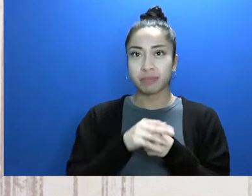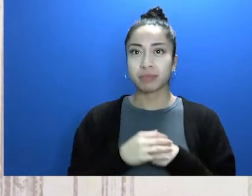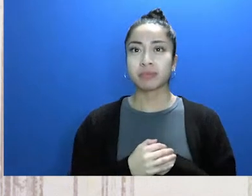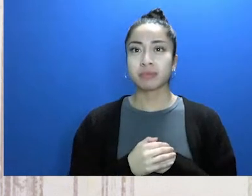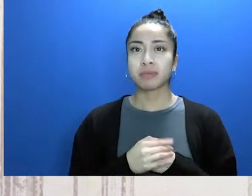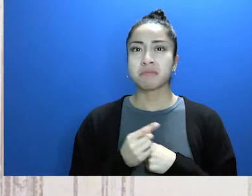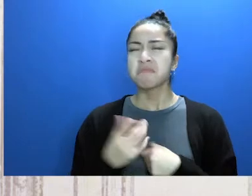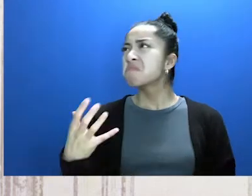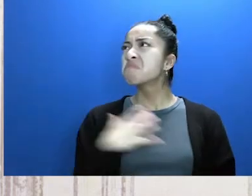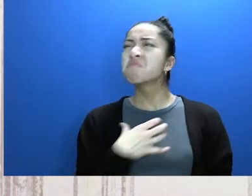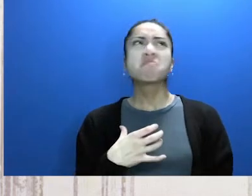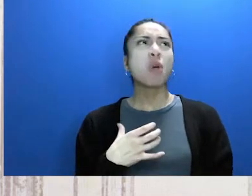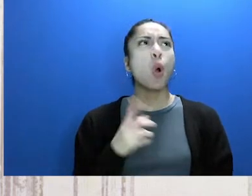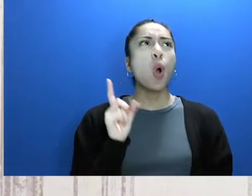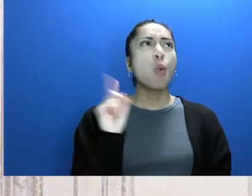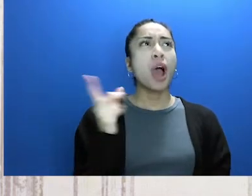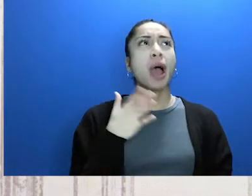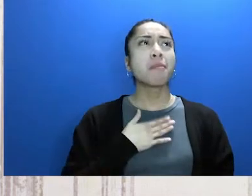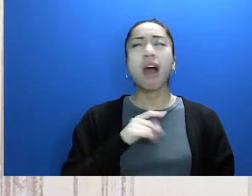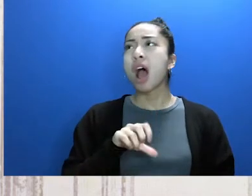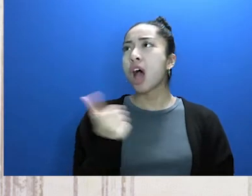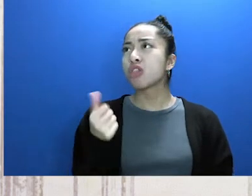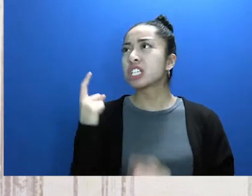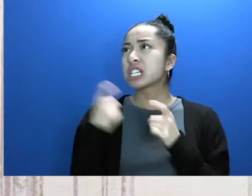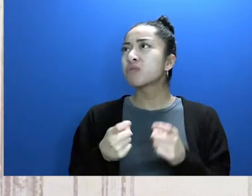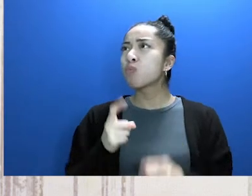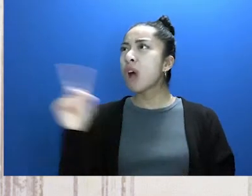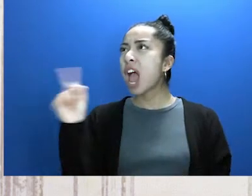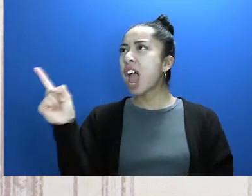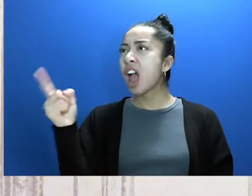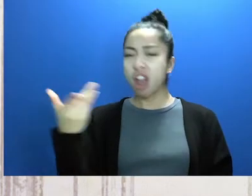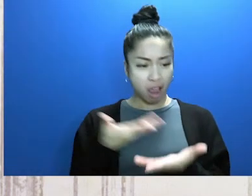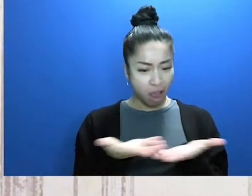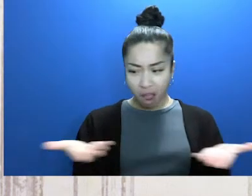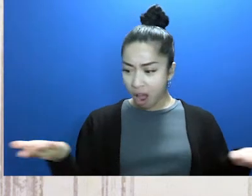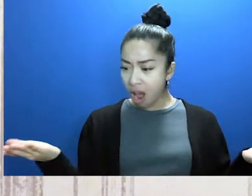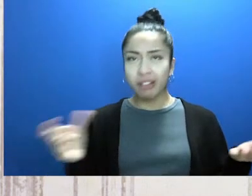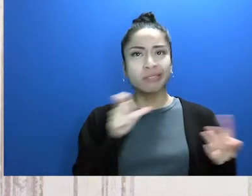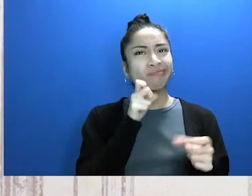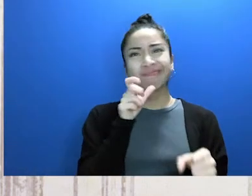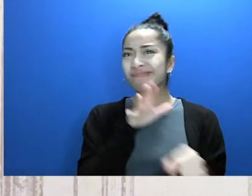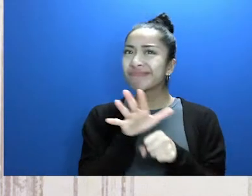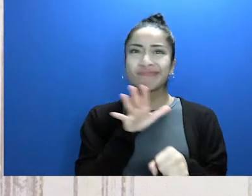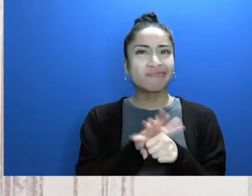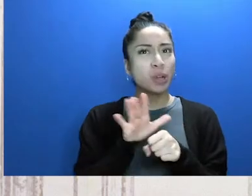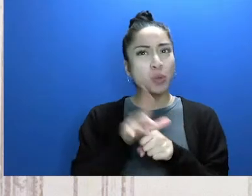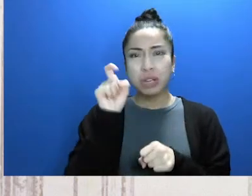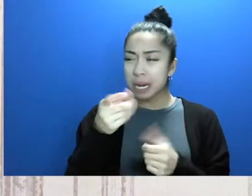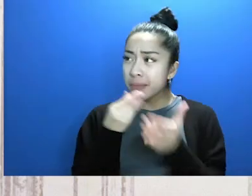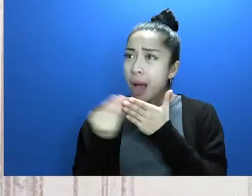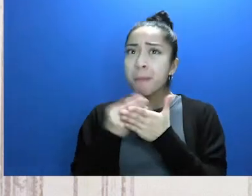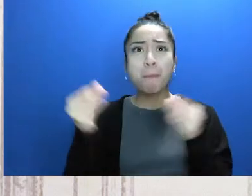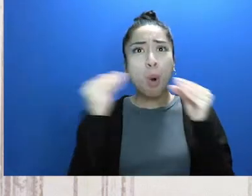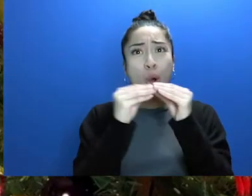where are my other gifts she screamed in dismay we have to go out to buy lots of more today